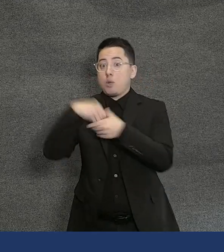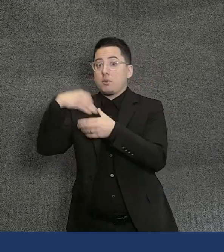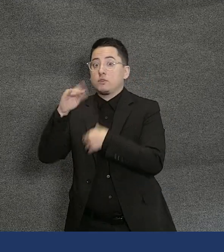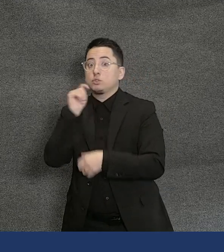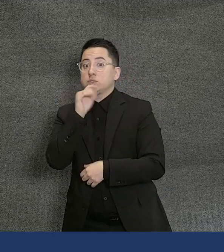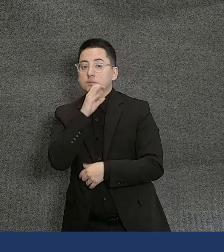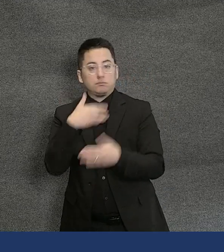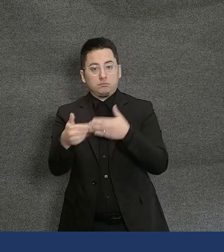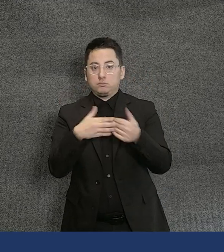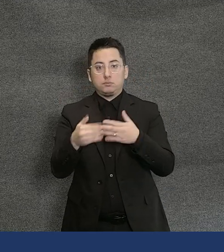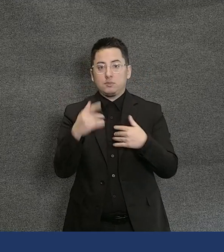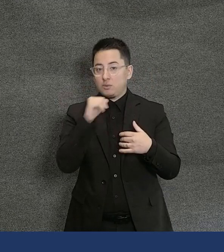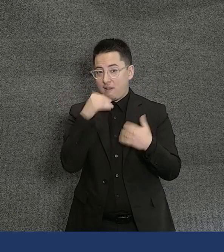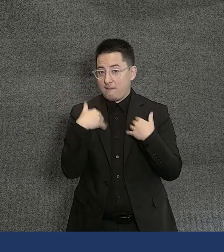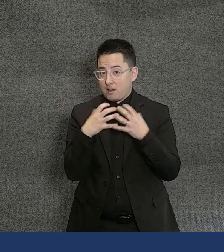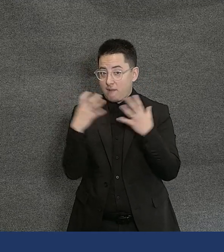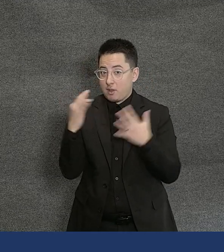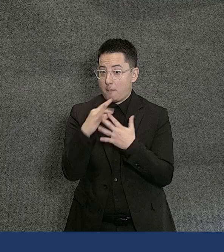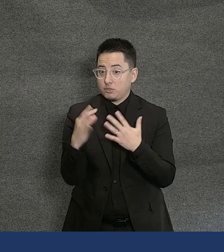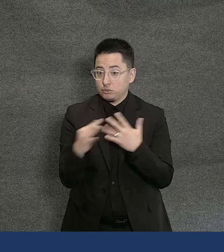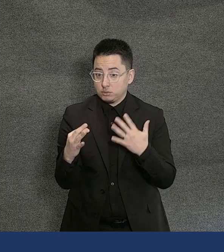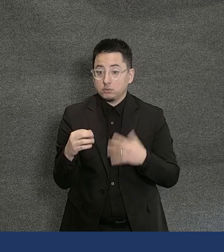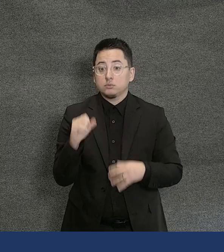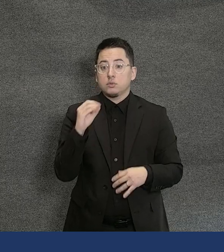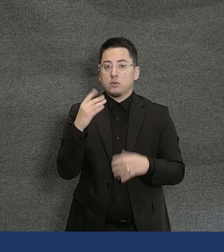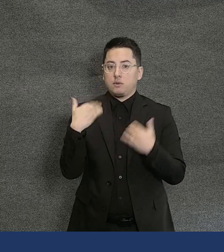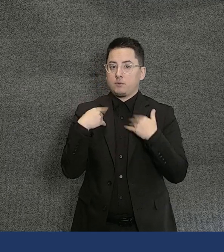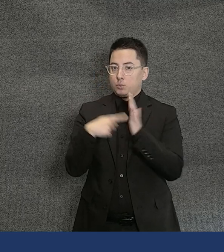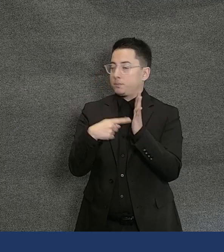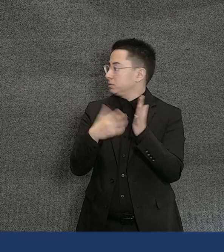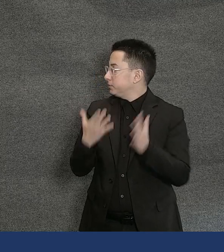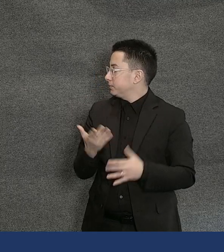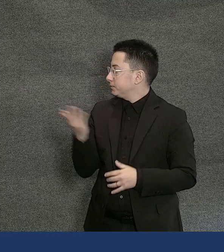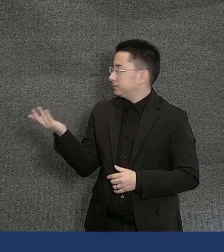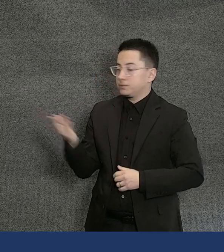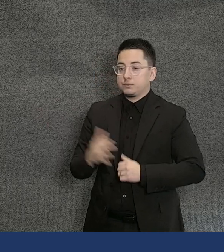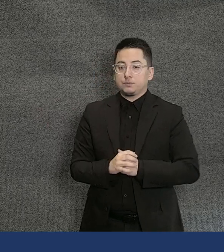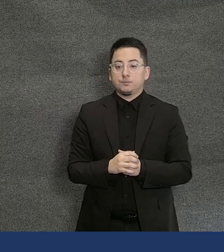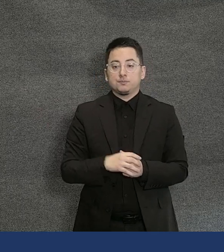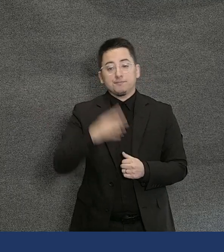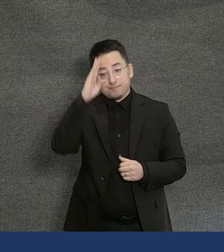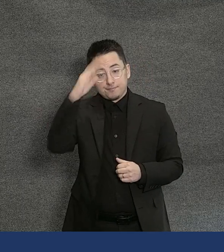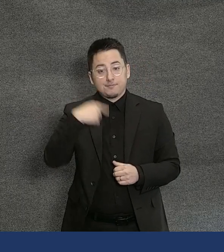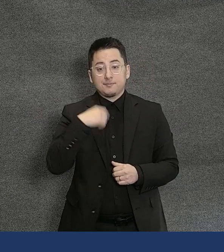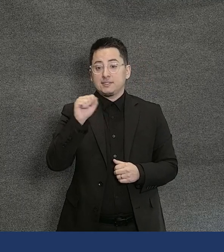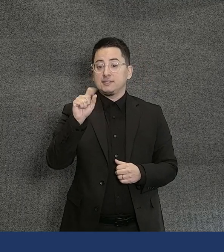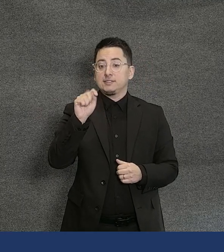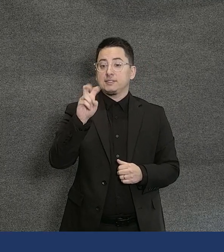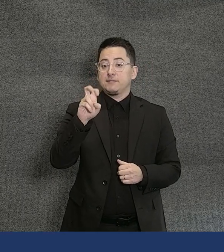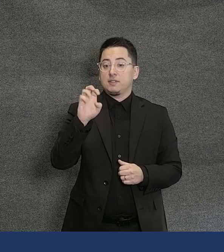Let's start with the representative. Hello, my name is Steve Elkins. I'm a state representative.